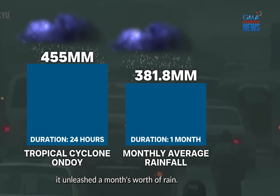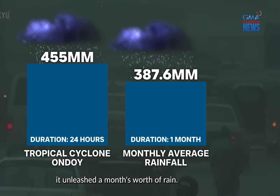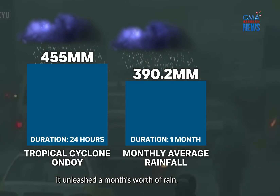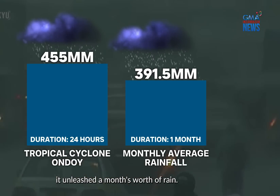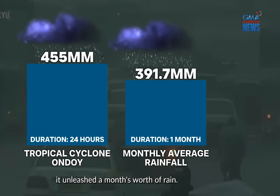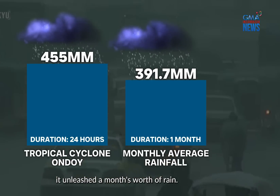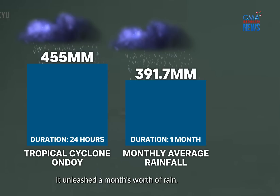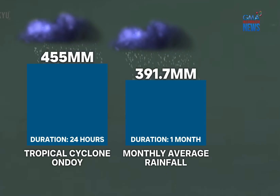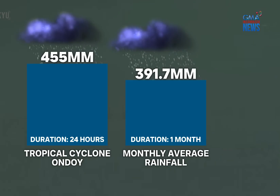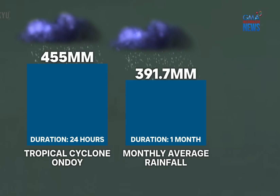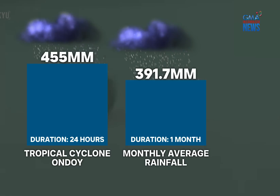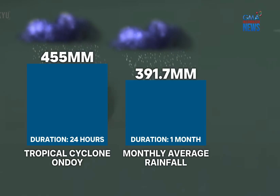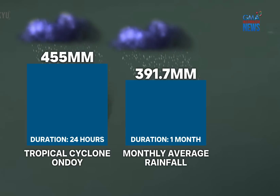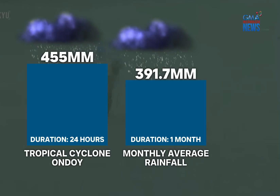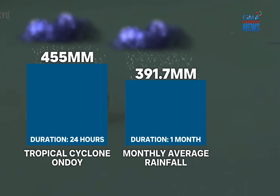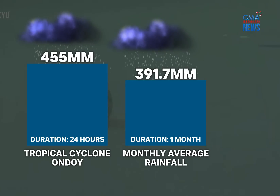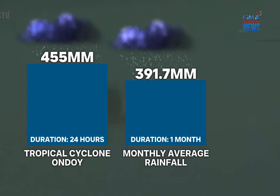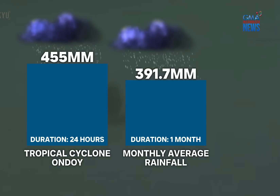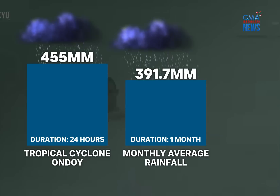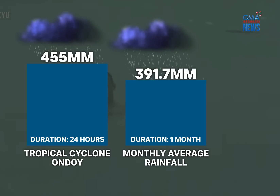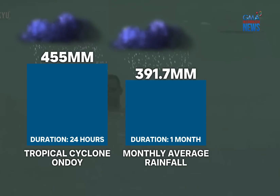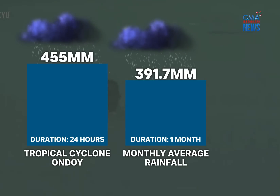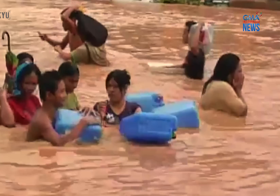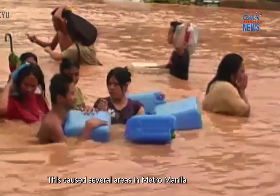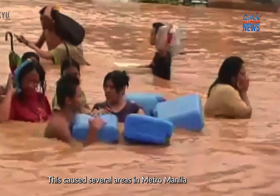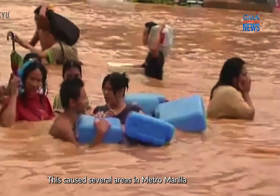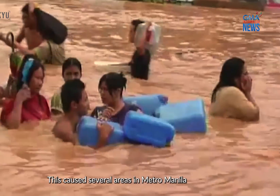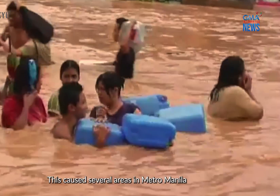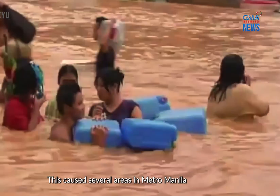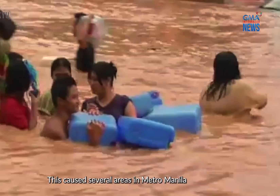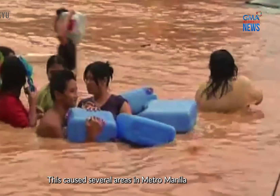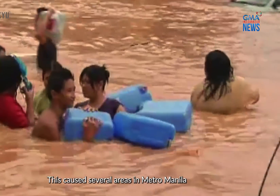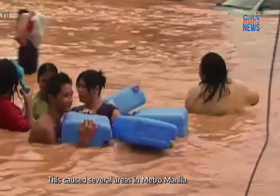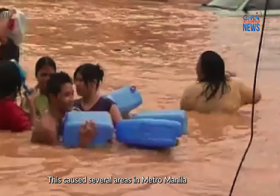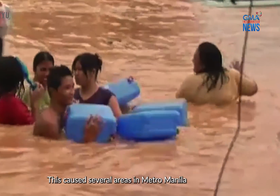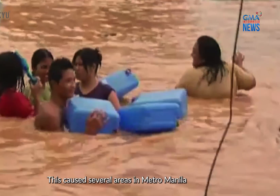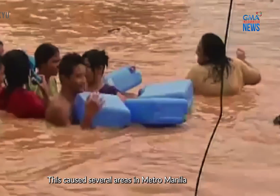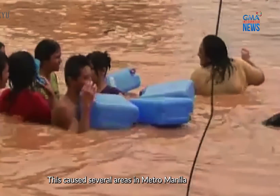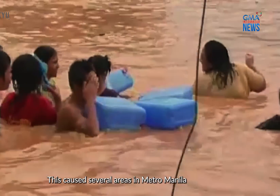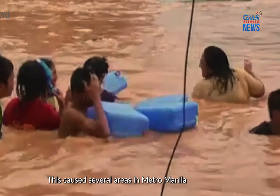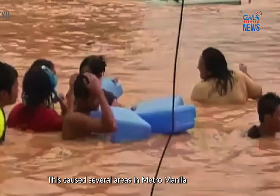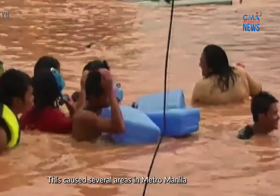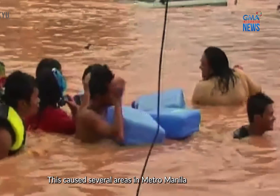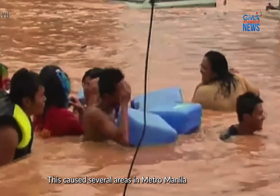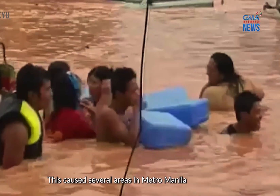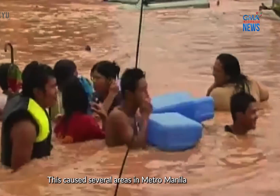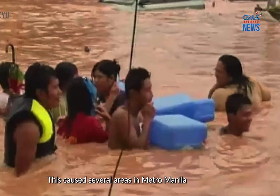Typhoon cyclone Ondoy struck a large part of Luzon. In just six hours